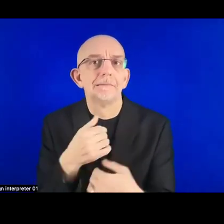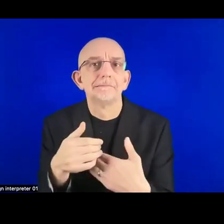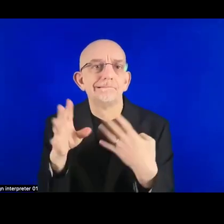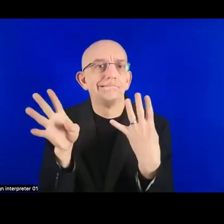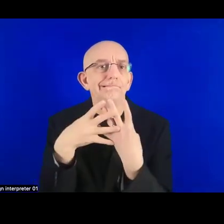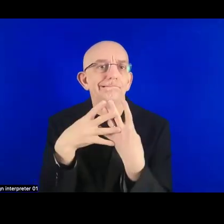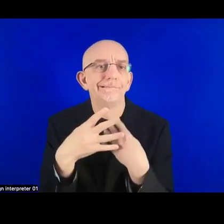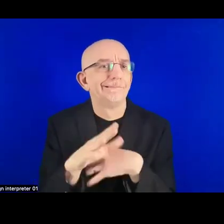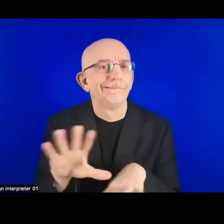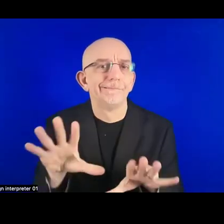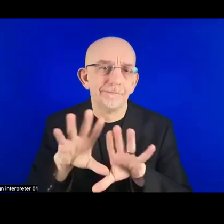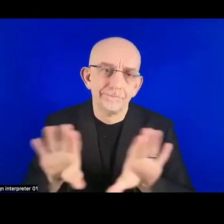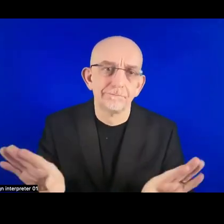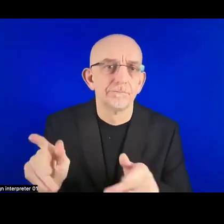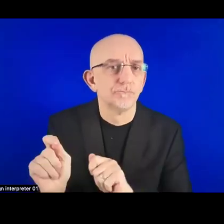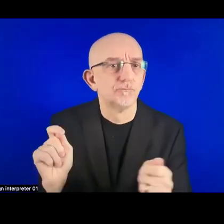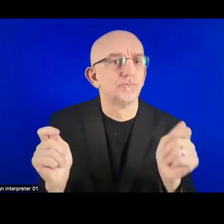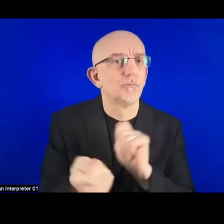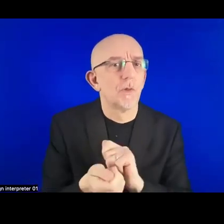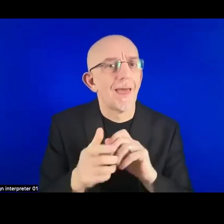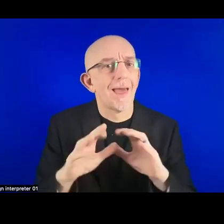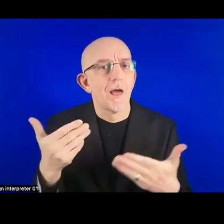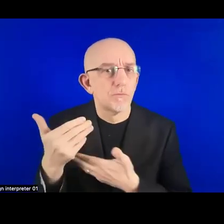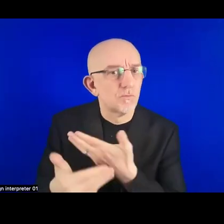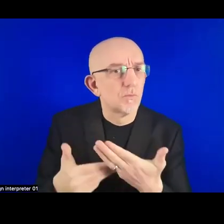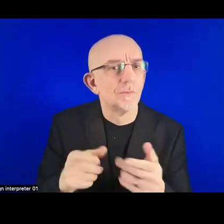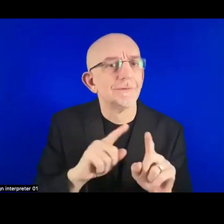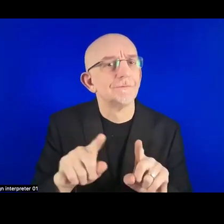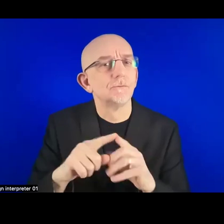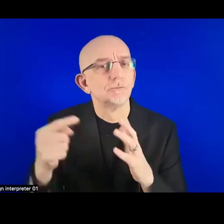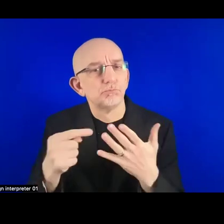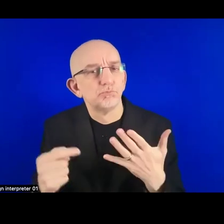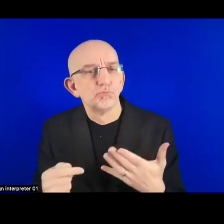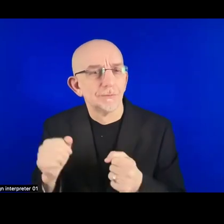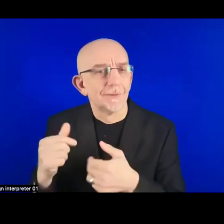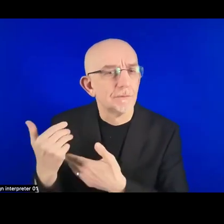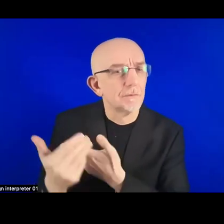being curtailed throughout the world, or the ways in which very regressive practices